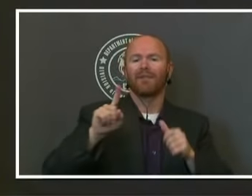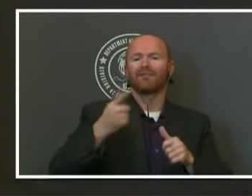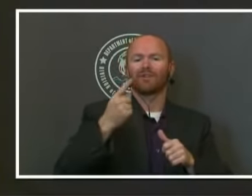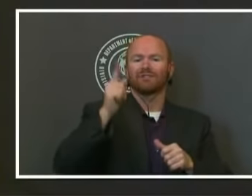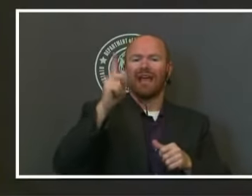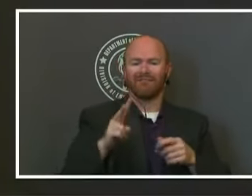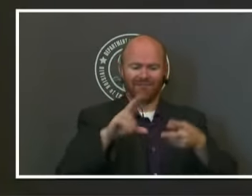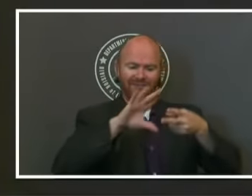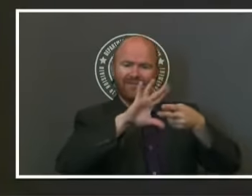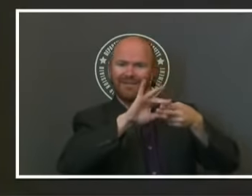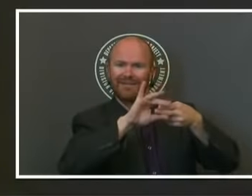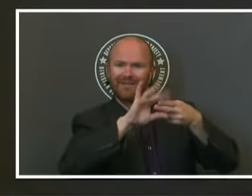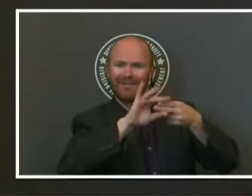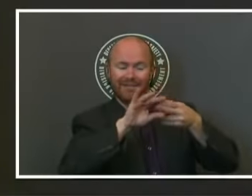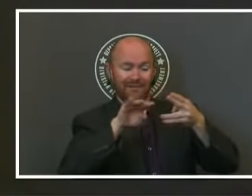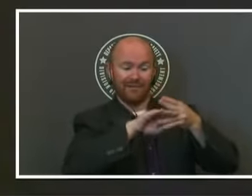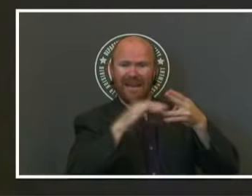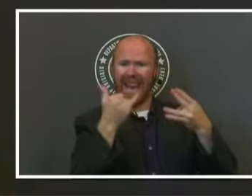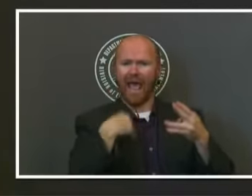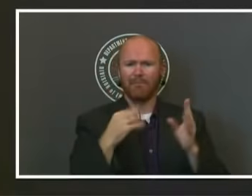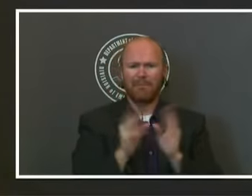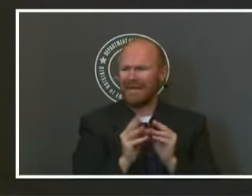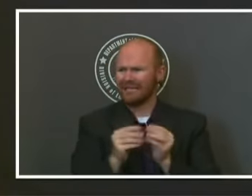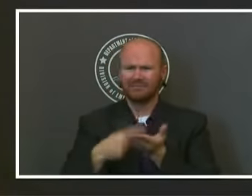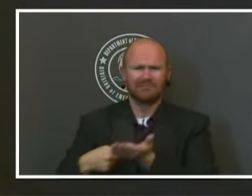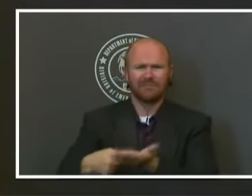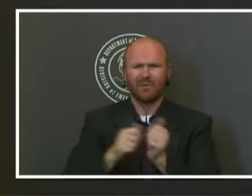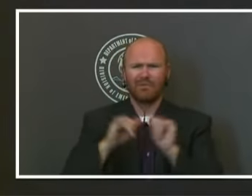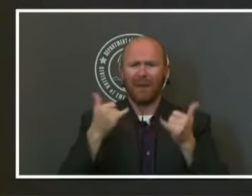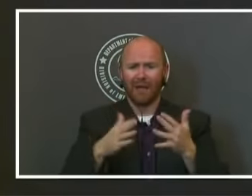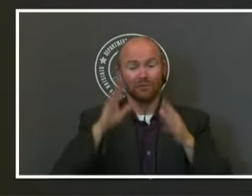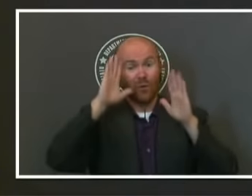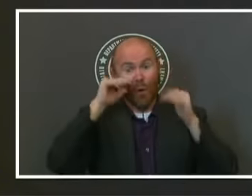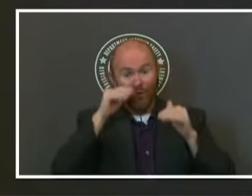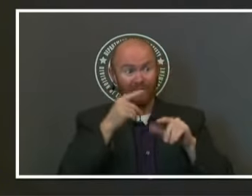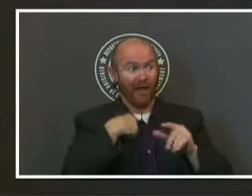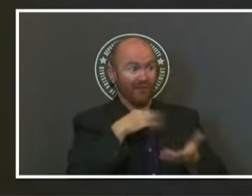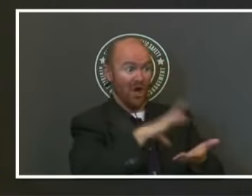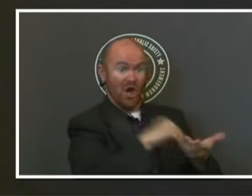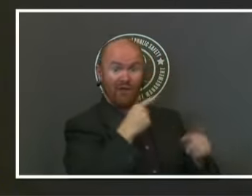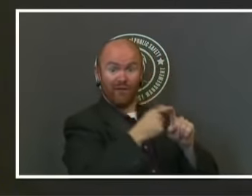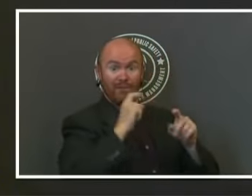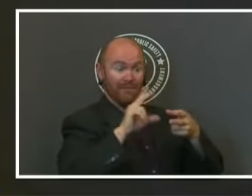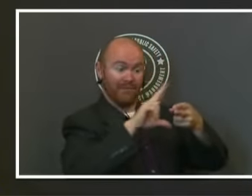going to produce in the second